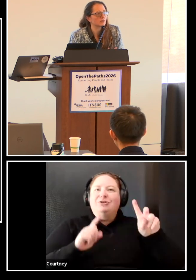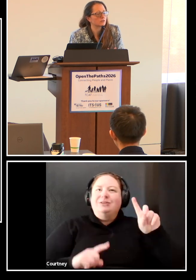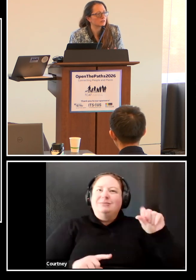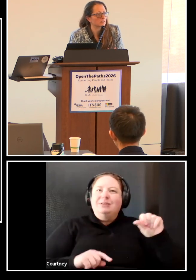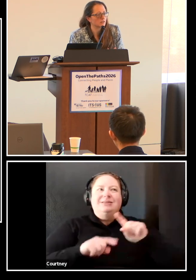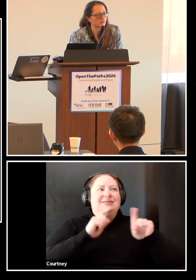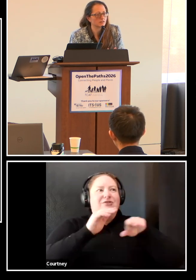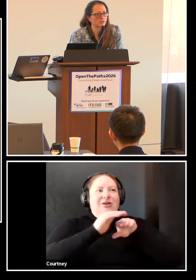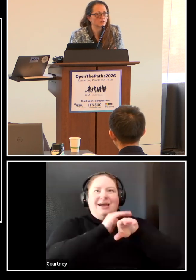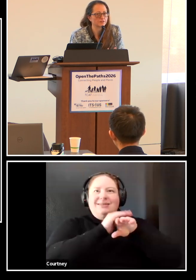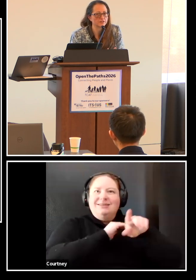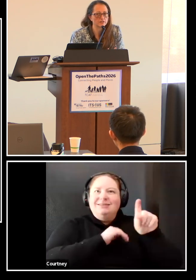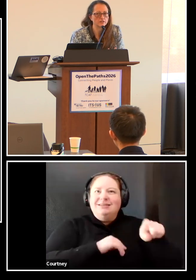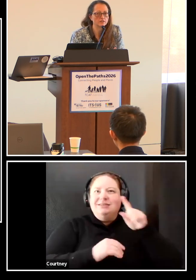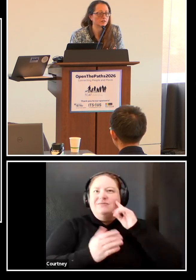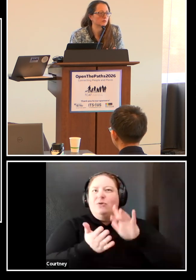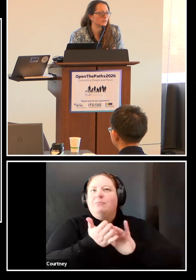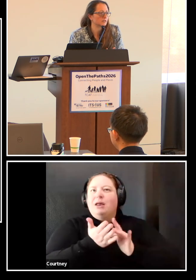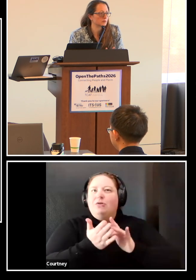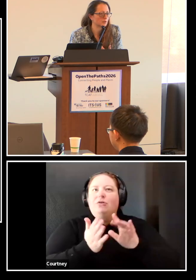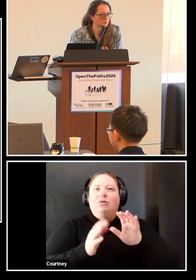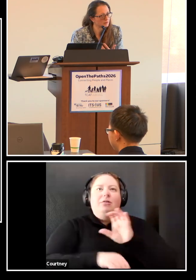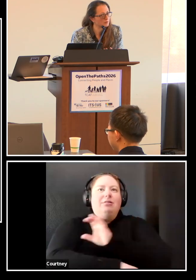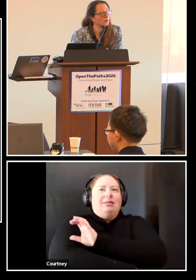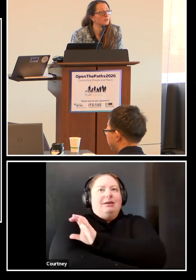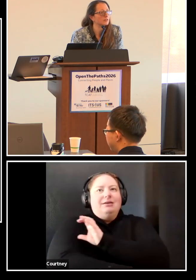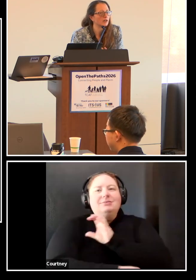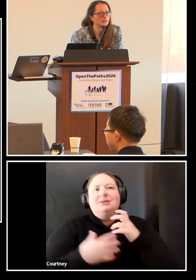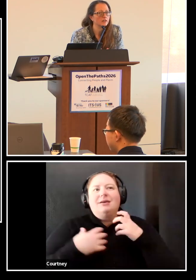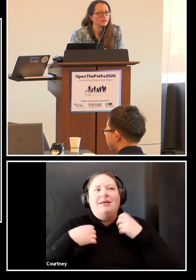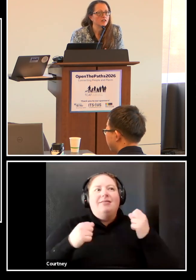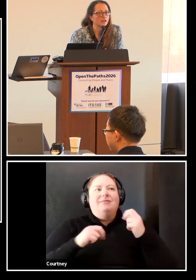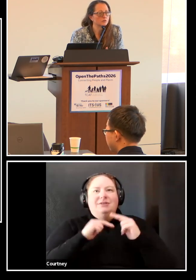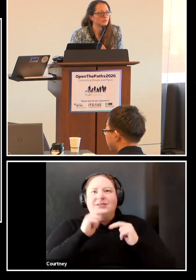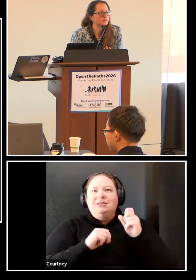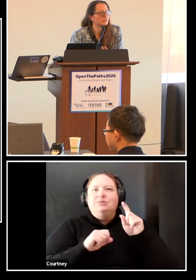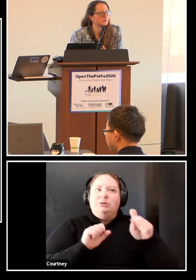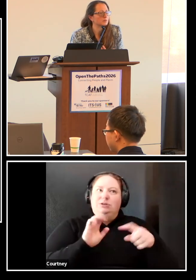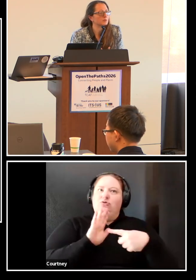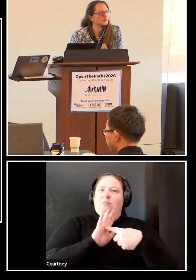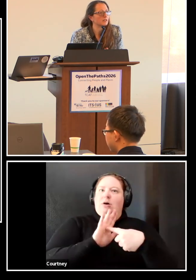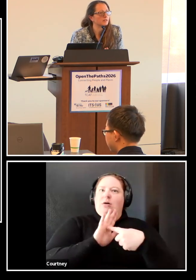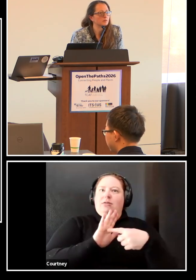medical clinics and health facilities, and we need to be able to model that in order to provide them